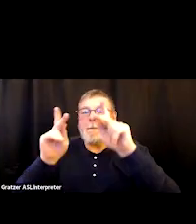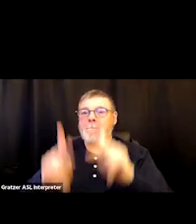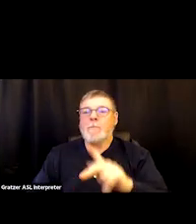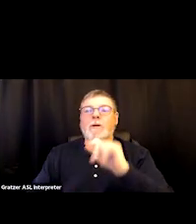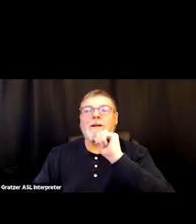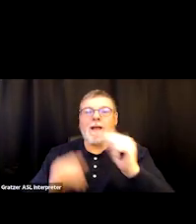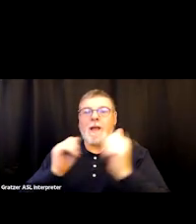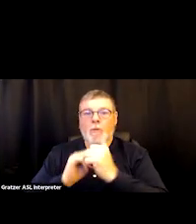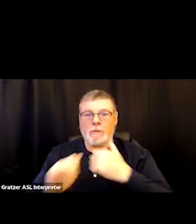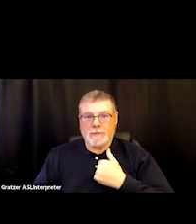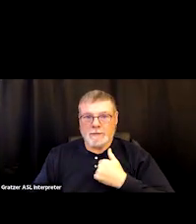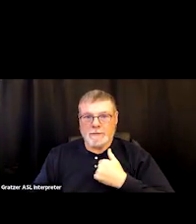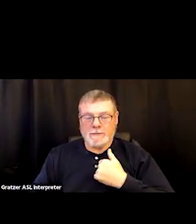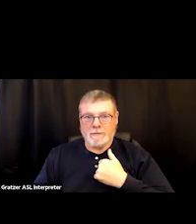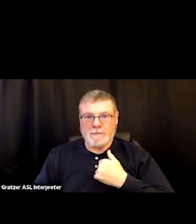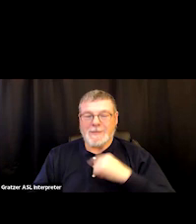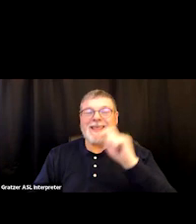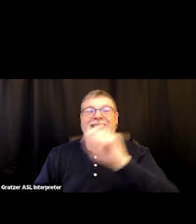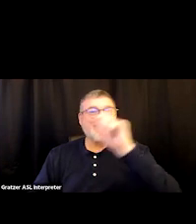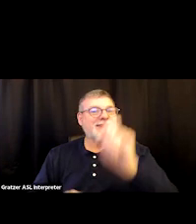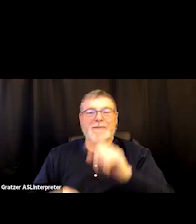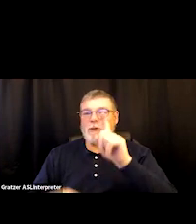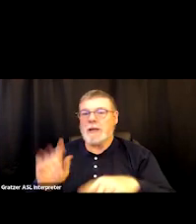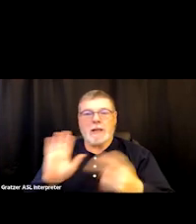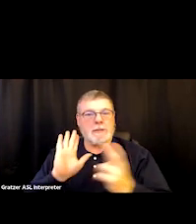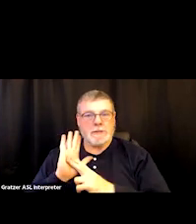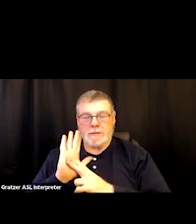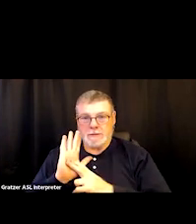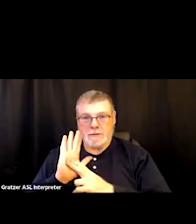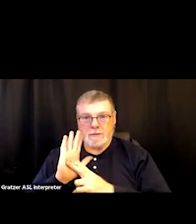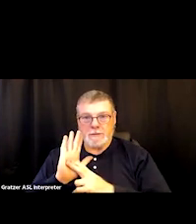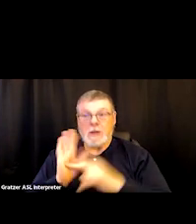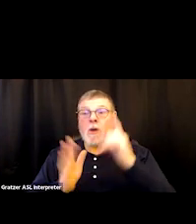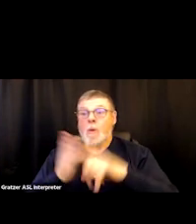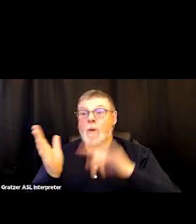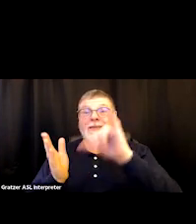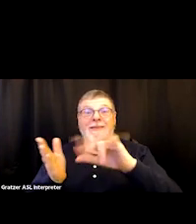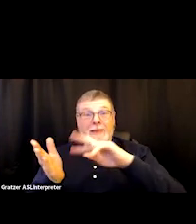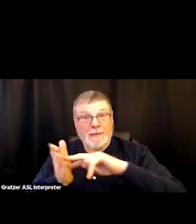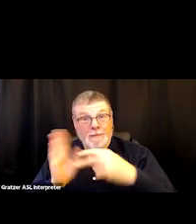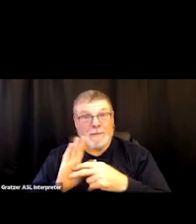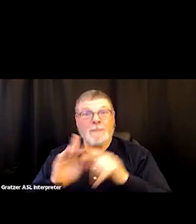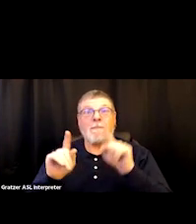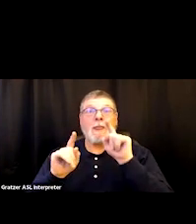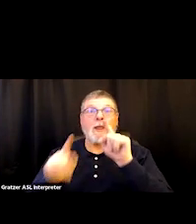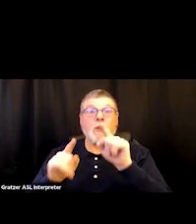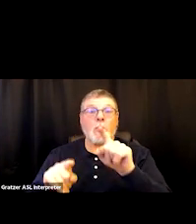and therefore cannot sign the application at this time. What this essentially means is you, as the person's representative,